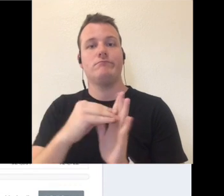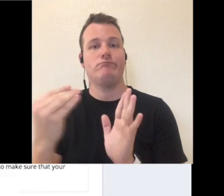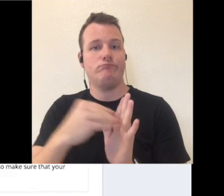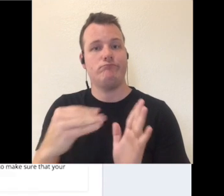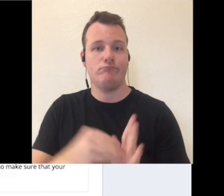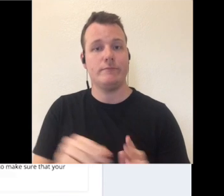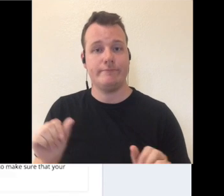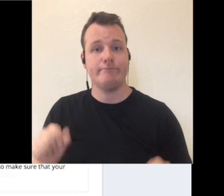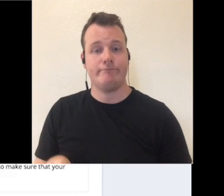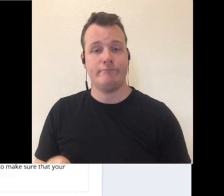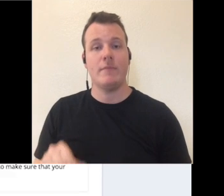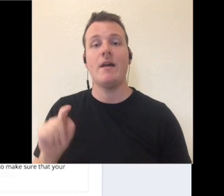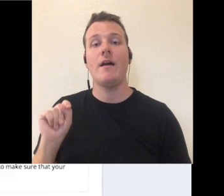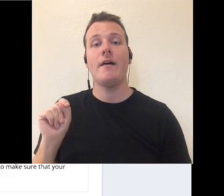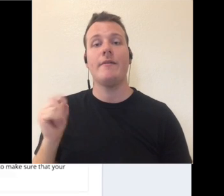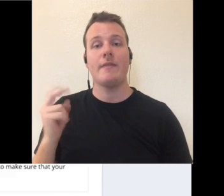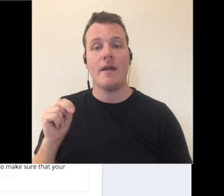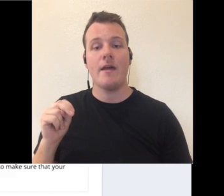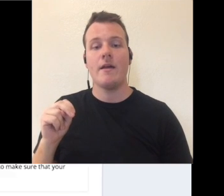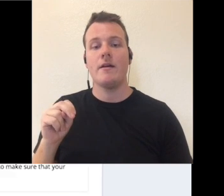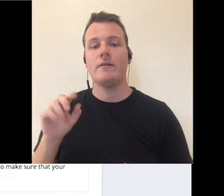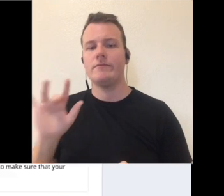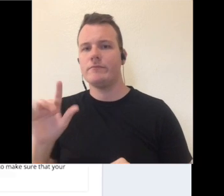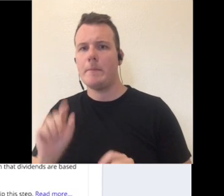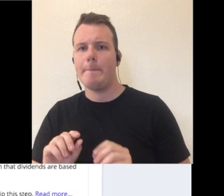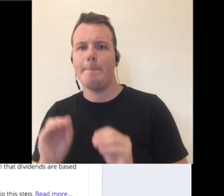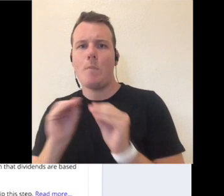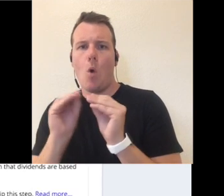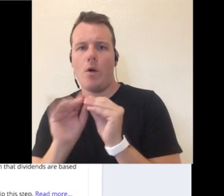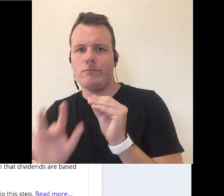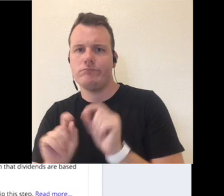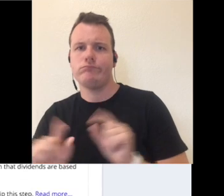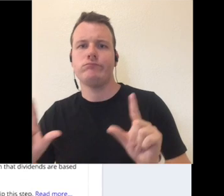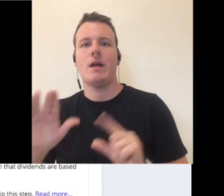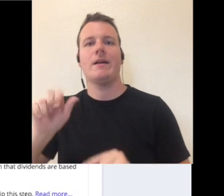we'll move into the More section, which is all about cash flow, taxes, dividends,